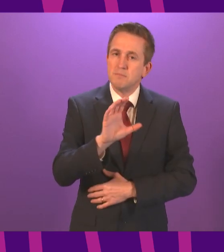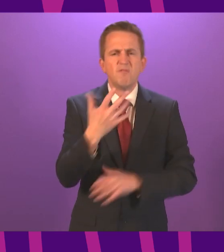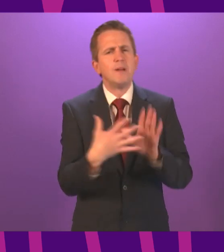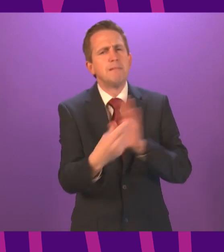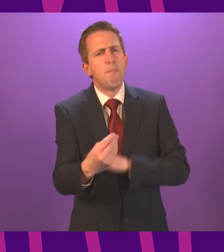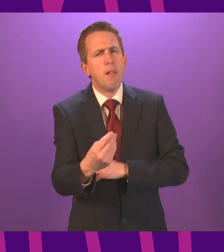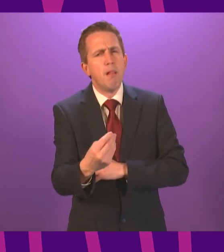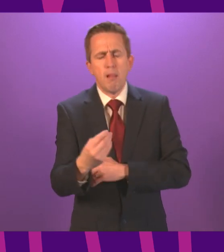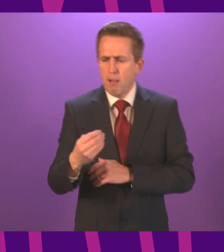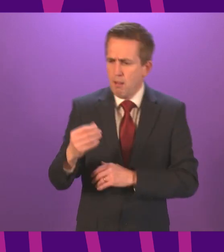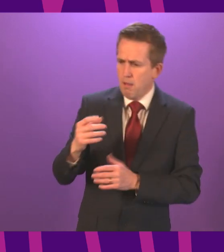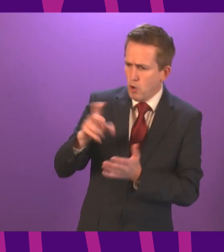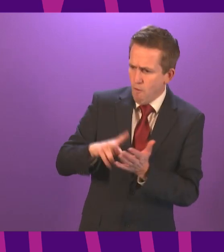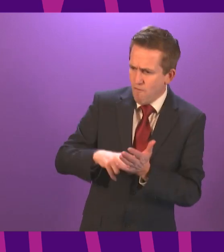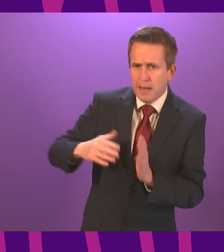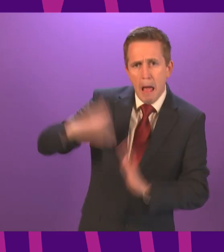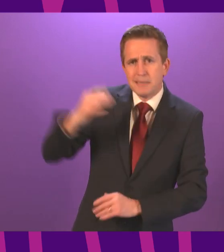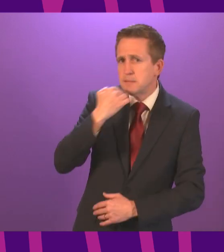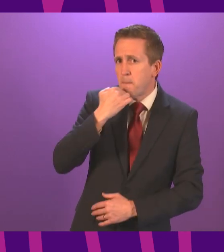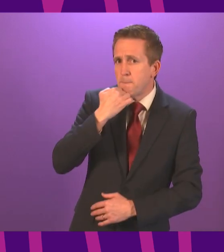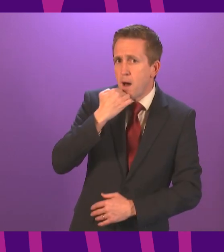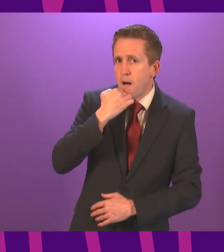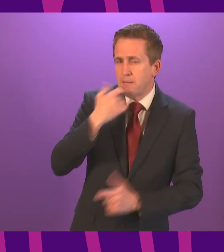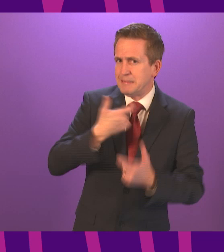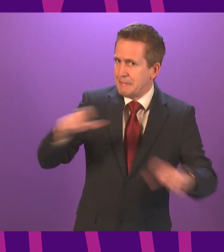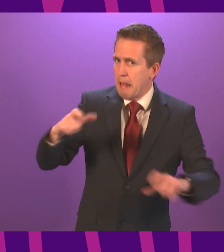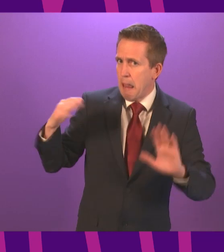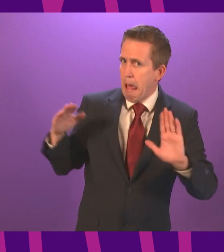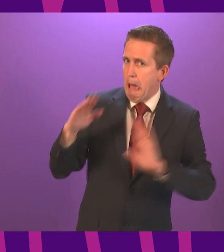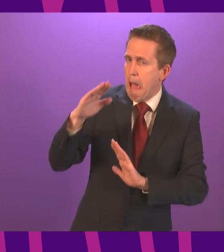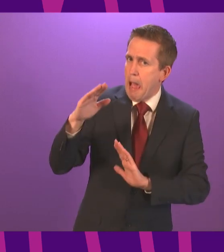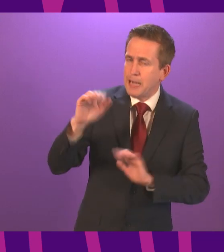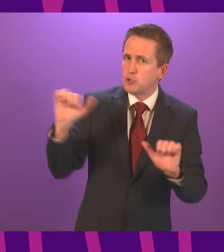yet seen as significant or as rapid a fall in cases as we need to see.